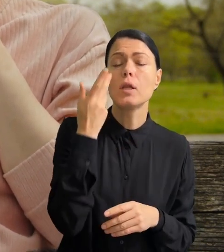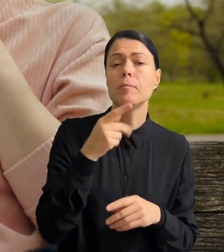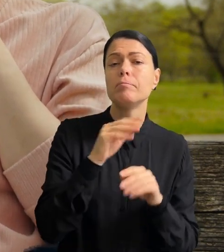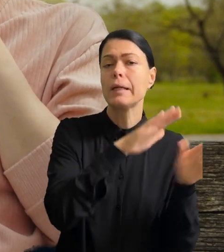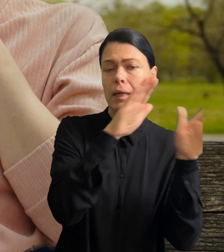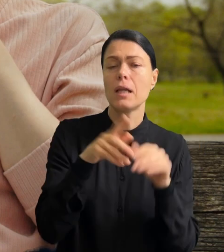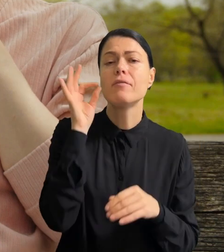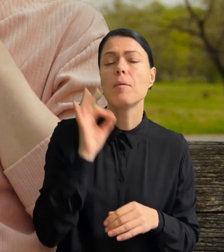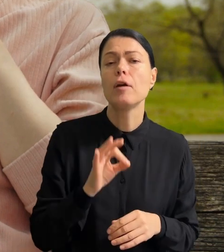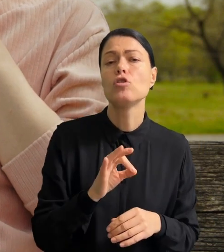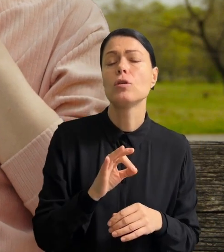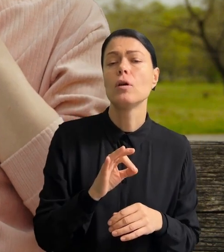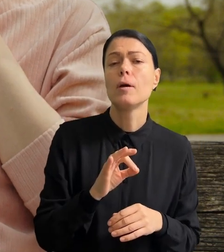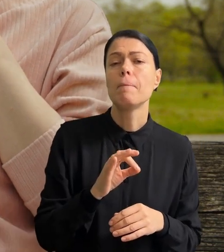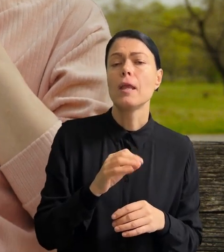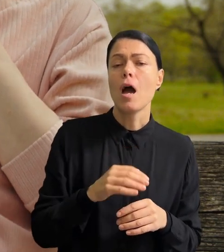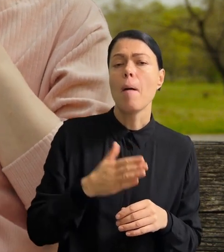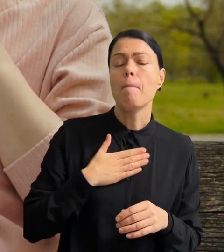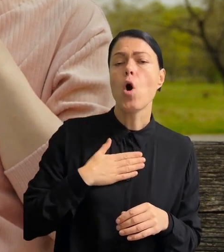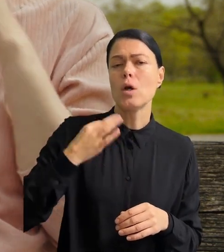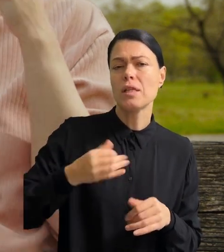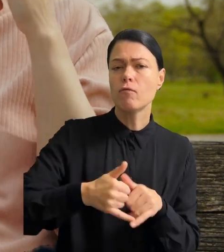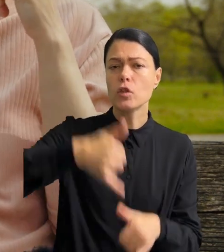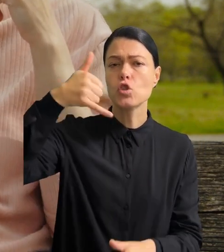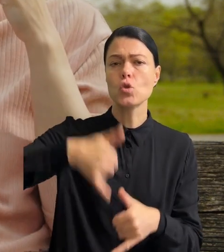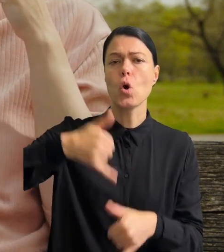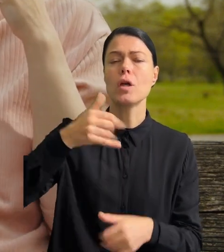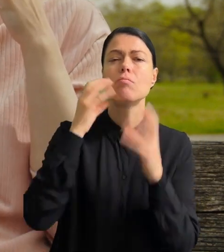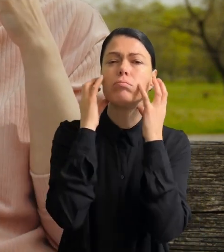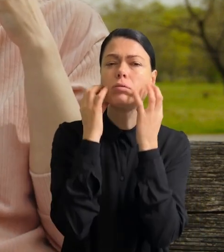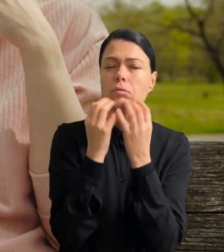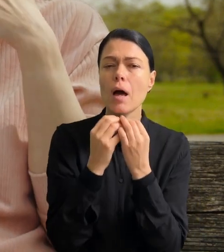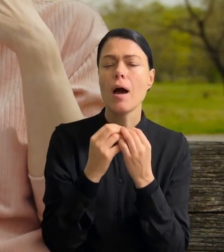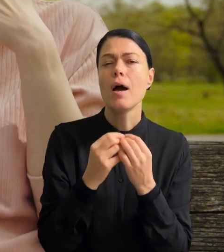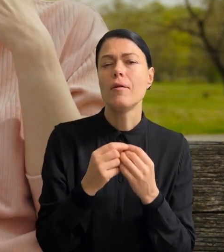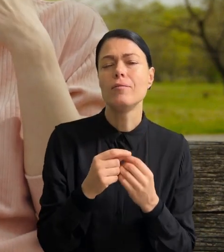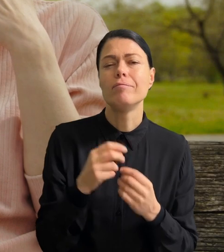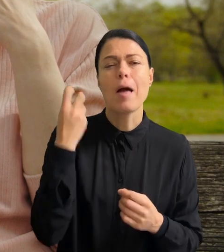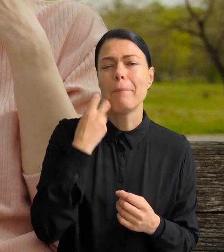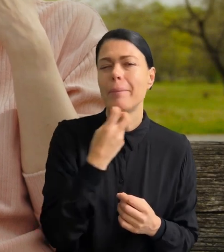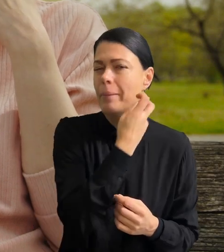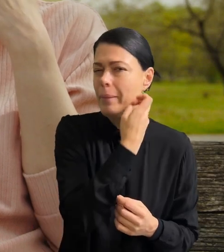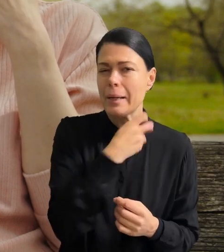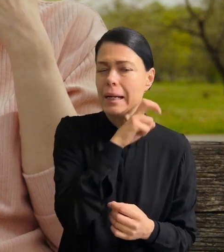And he looked like an adult, bearded, unshaven in the first days of the war.